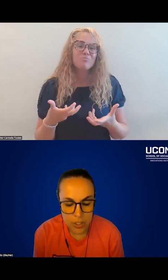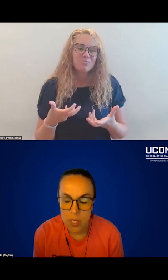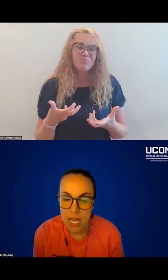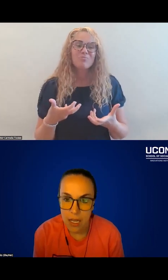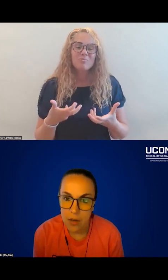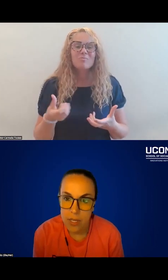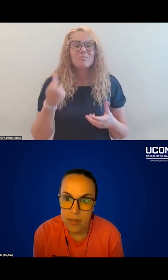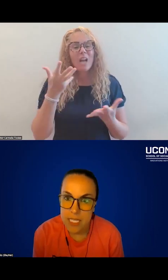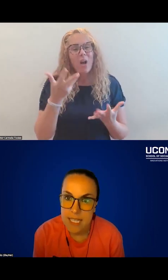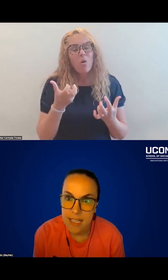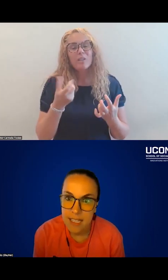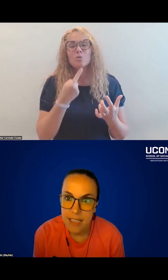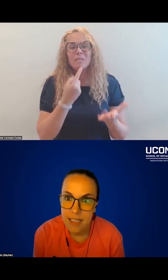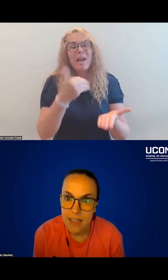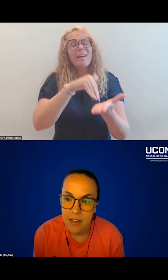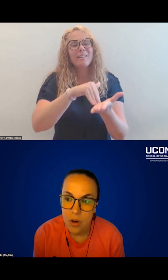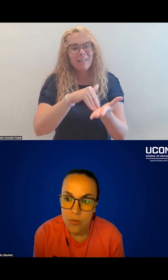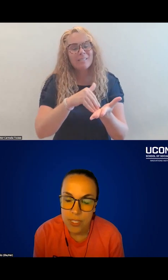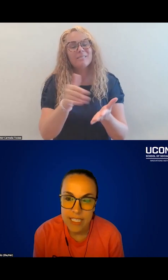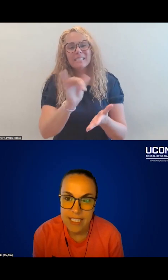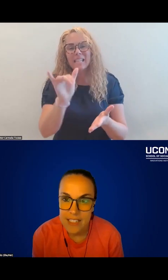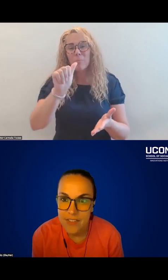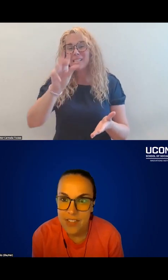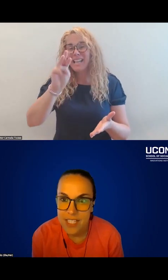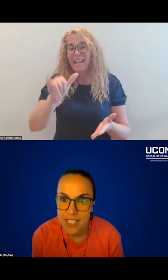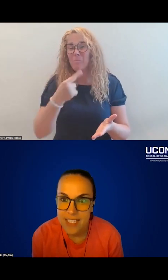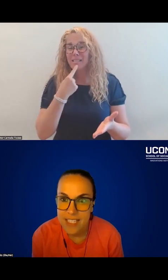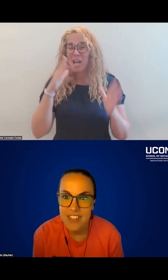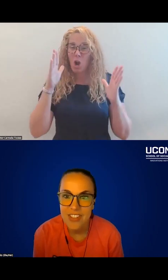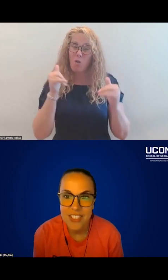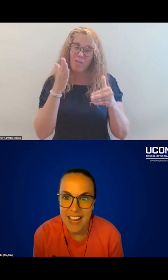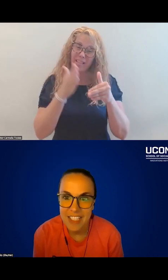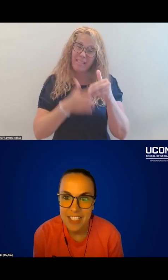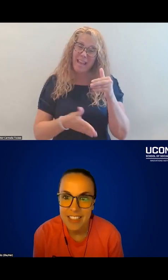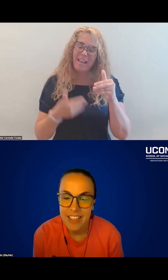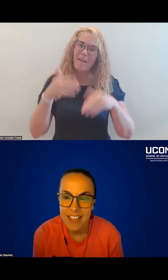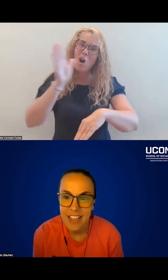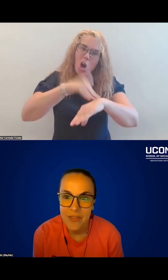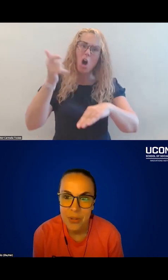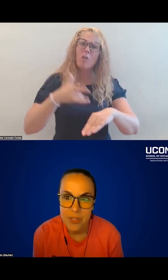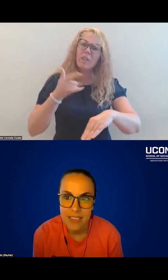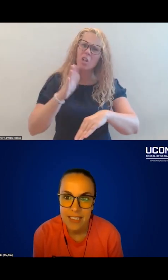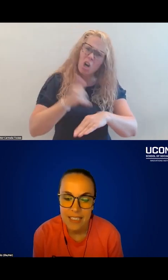I WANT TO ECHO WHAT AMY SAID. HOPEFULLY THERE IS A CALL TO ACTION AT THE END OF THIS AND THERE IS A PLAN WHERE FOLKS CAN